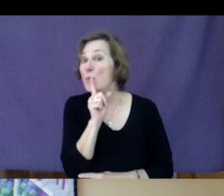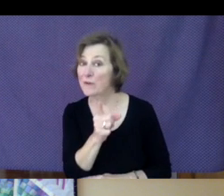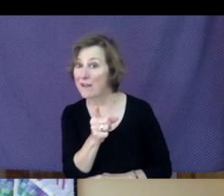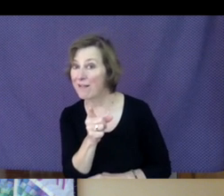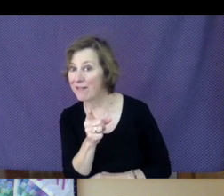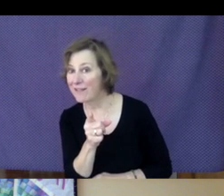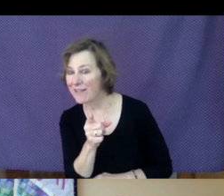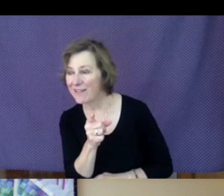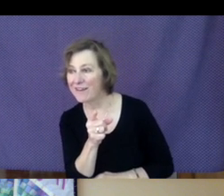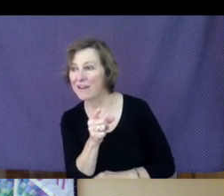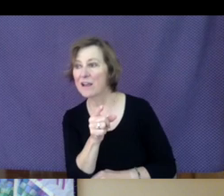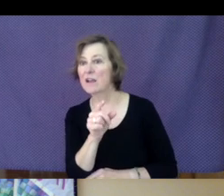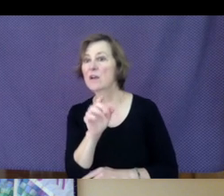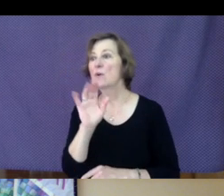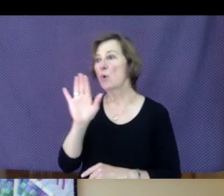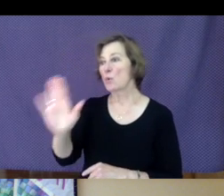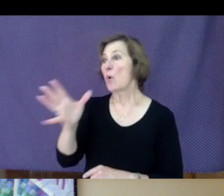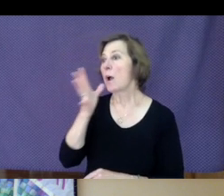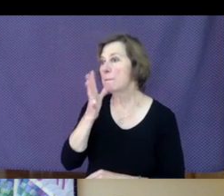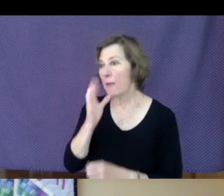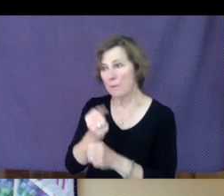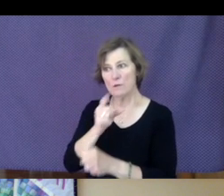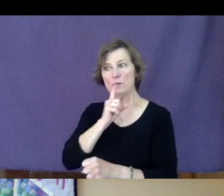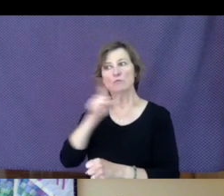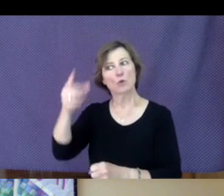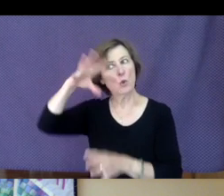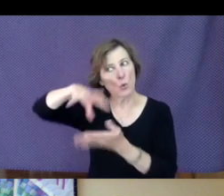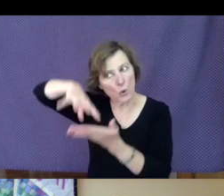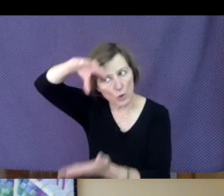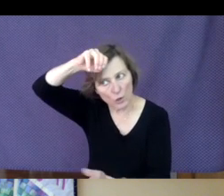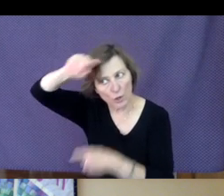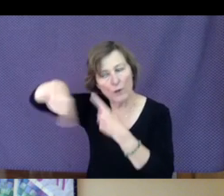Your mother has made sure you learned about magic and Wizards from the day you were born